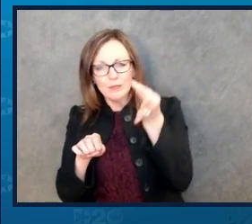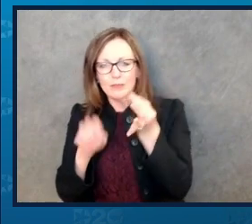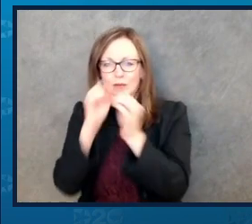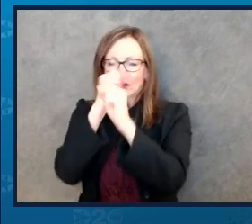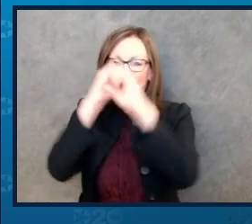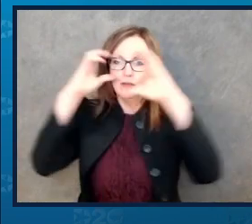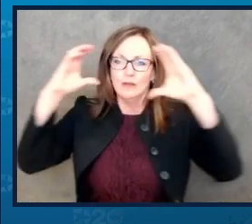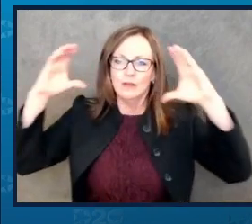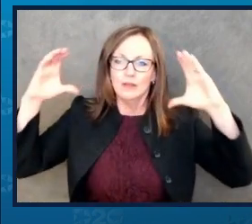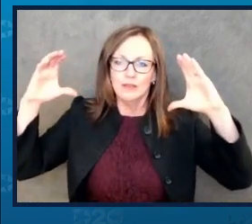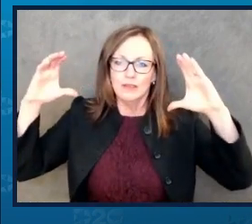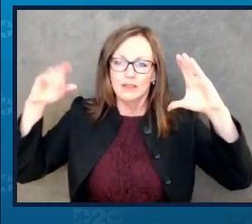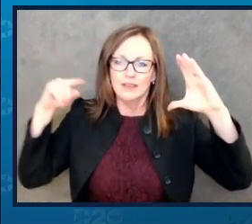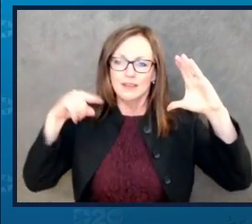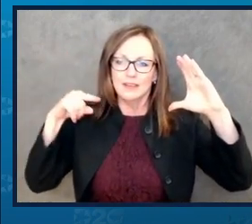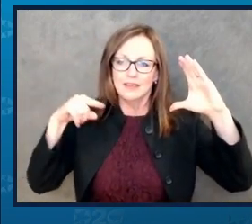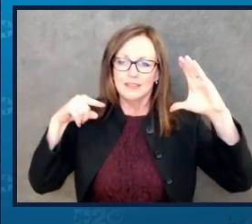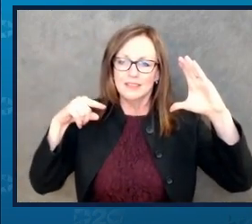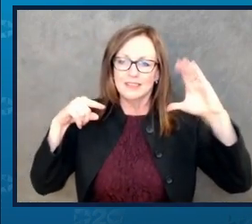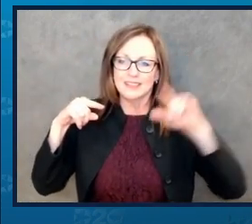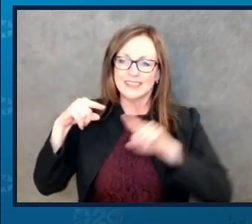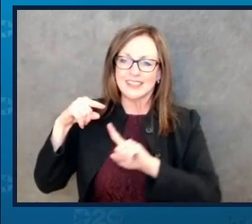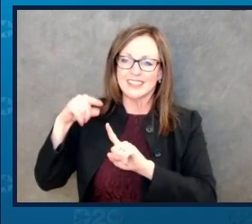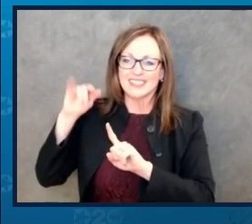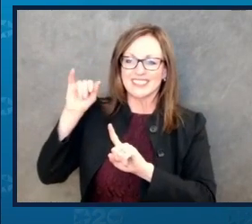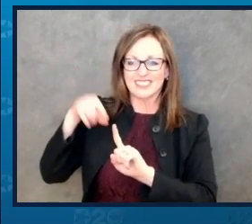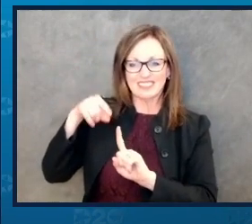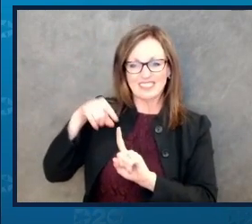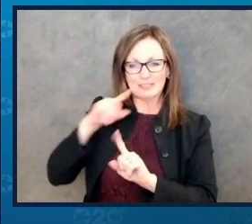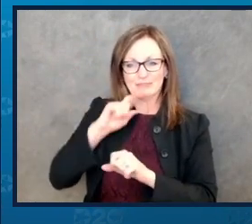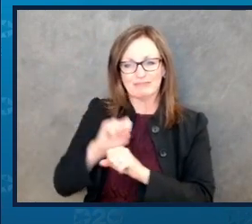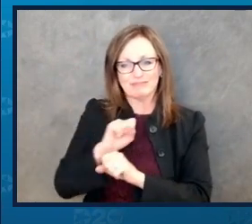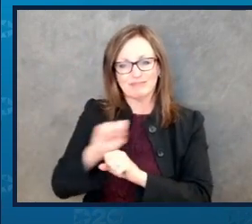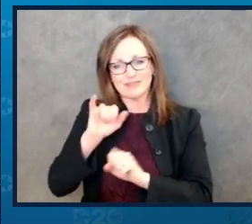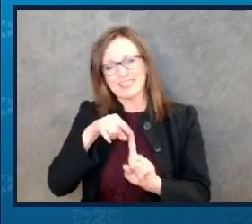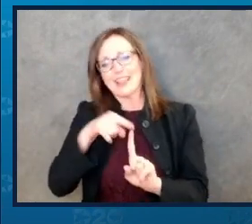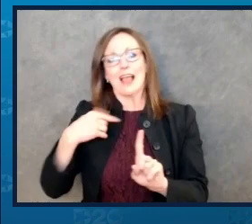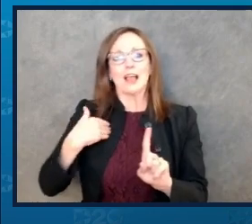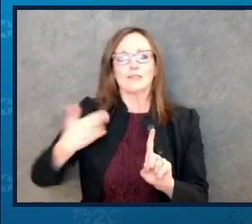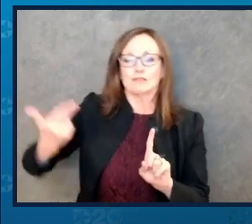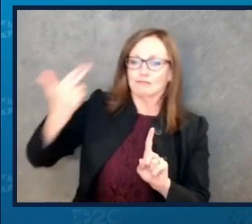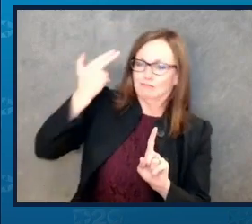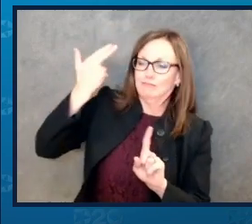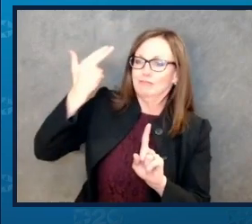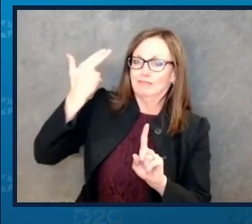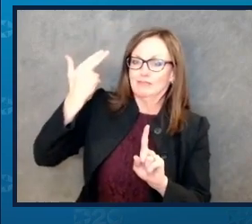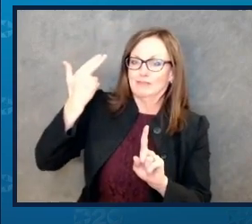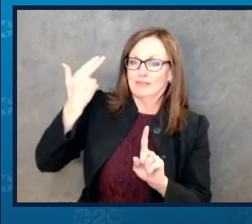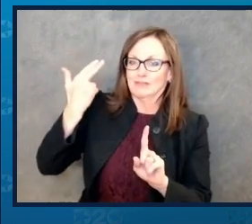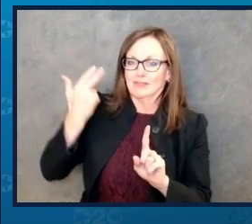SHOT IN THE HEAD FROM LESS THAN THREE FEET AWAY, BUT SHE SURVIVED.